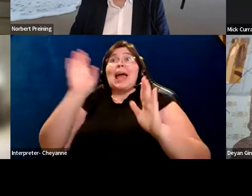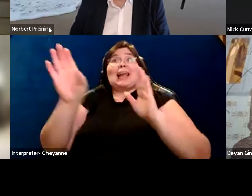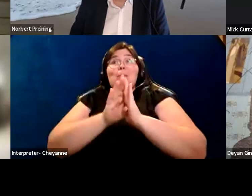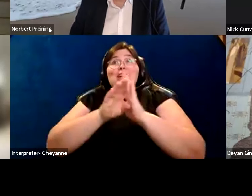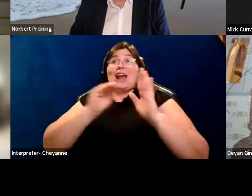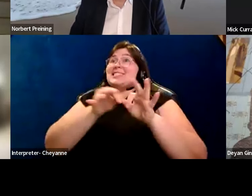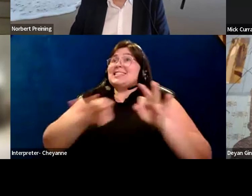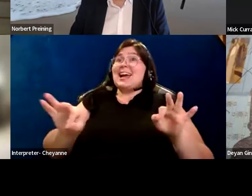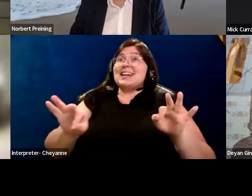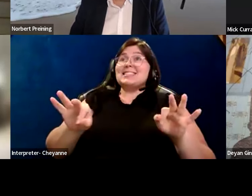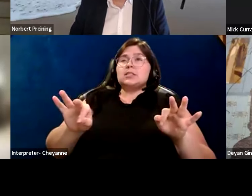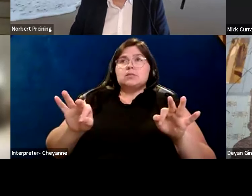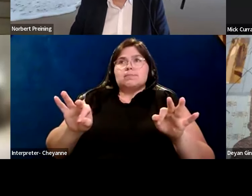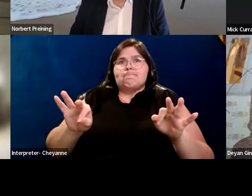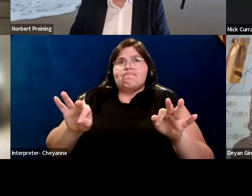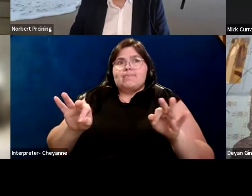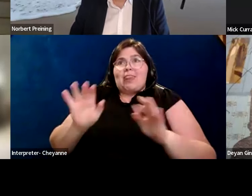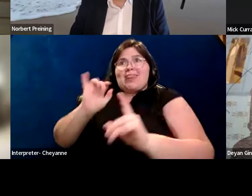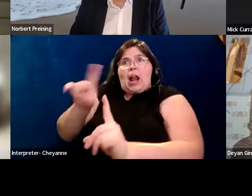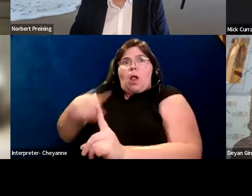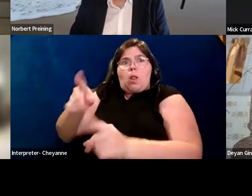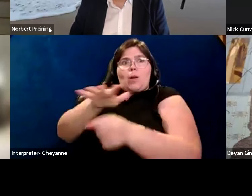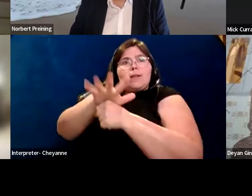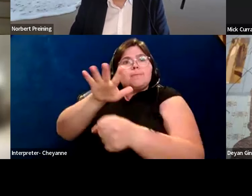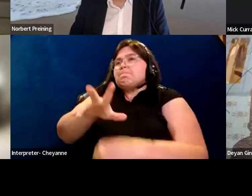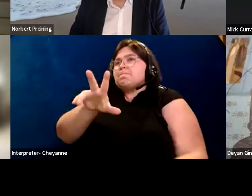It's not enough information. They really need the rich semantic information,